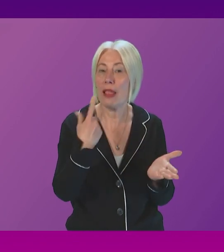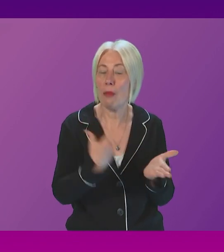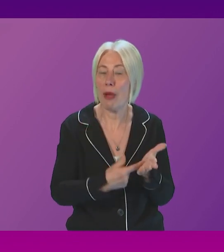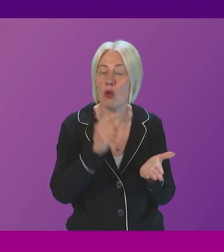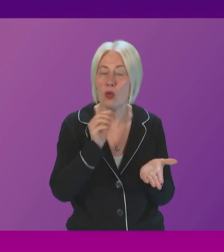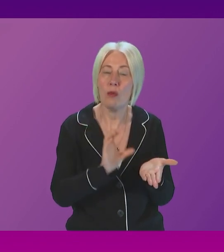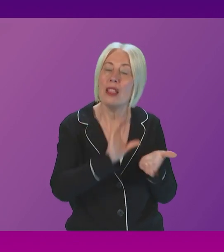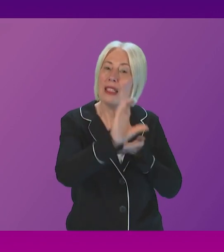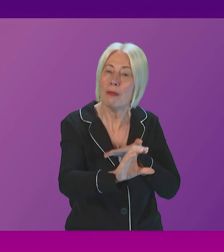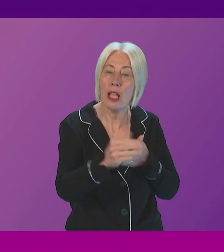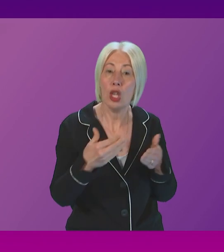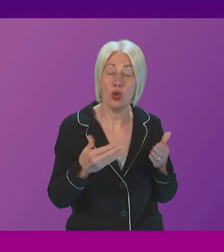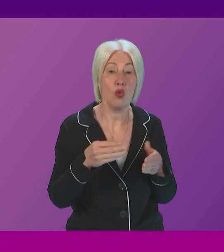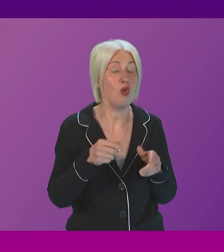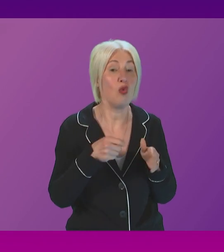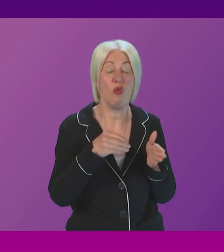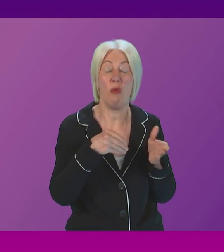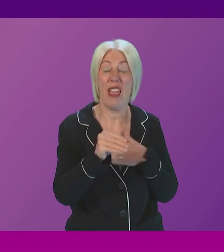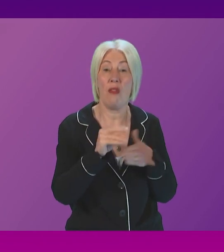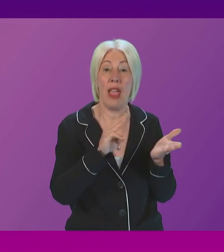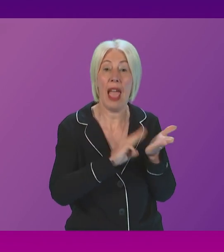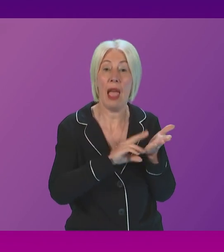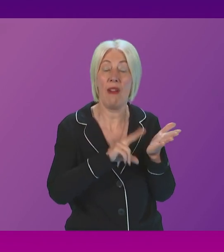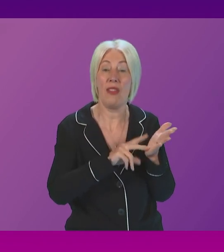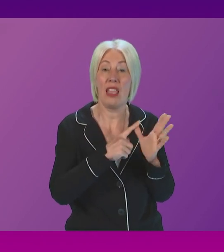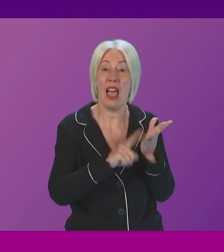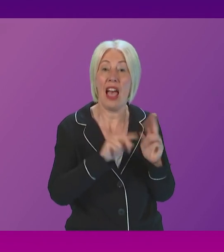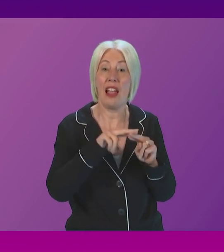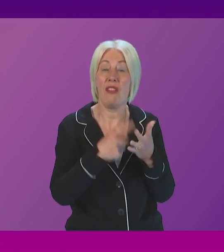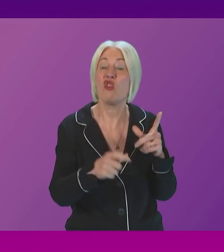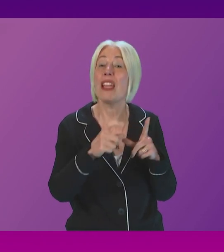been spent to charter the MV Alfred. That is being funded—or partly funded,